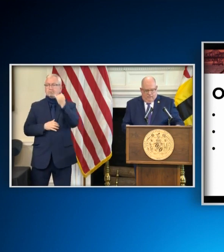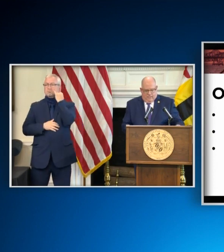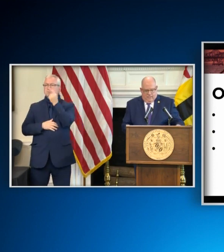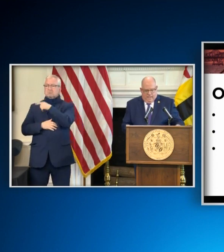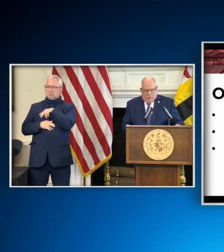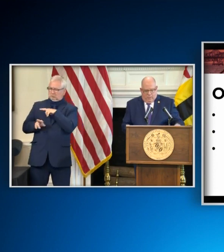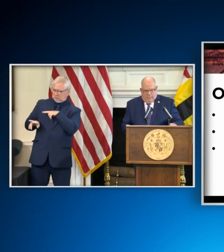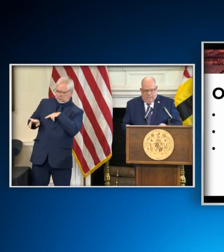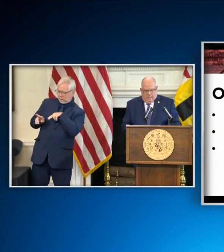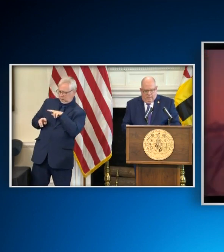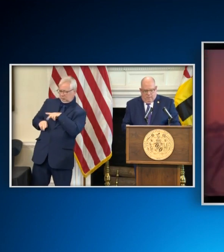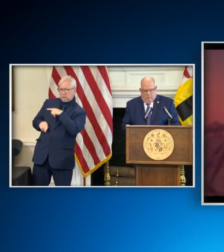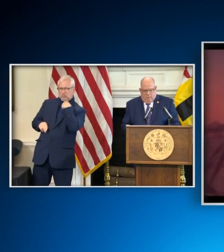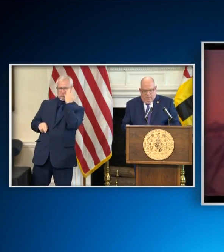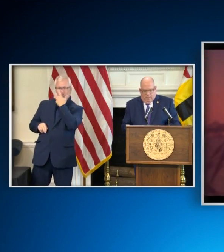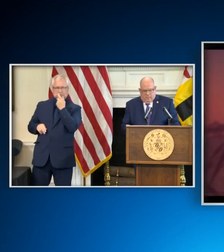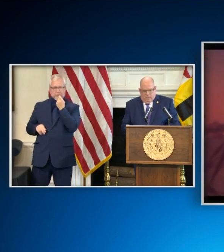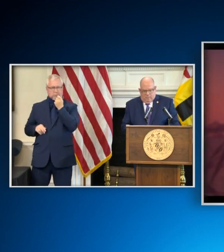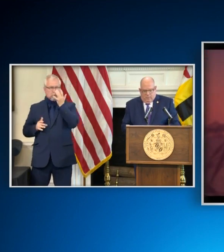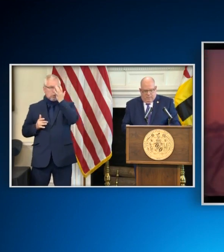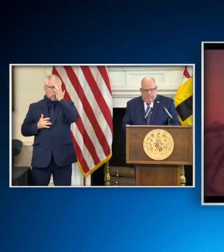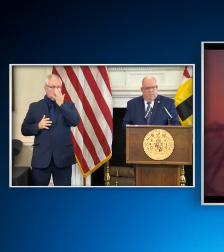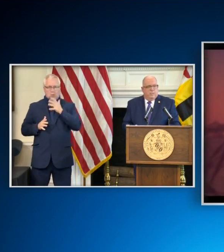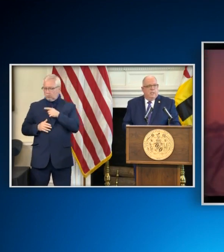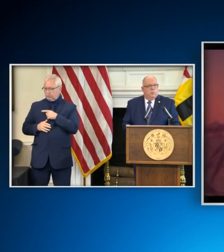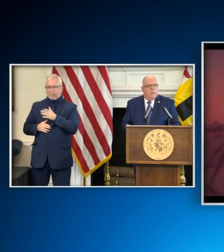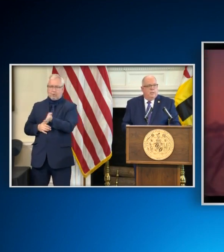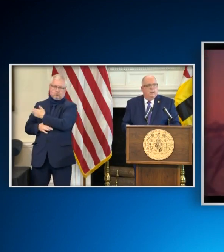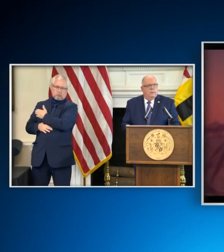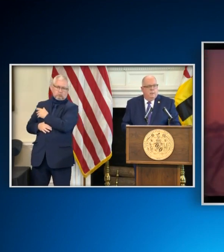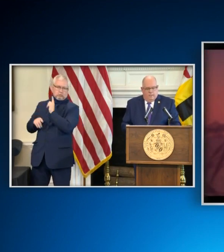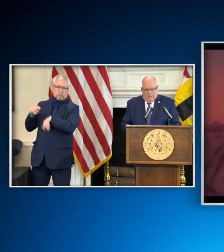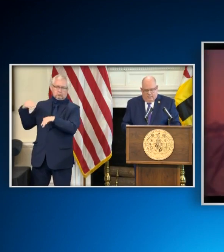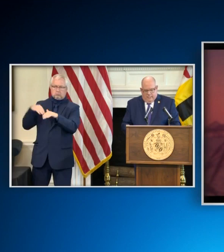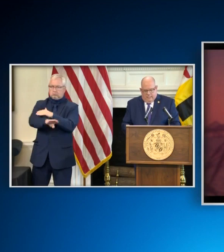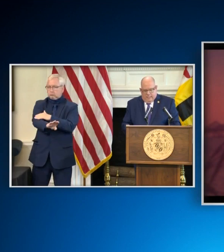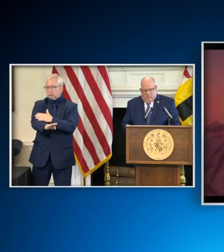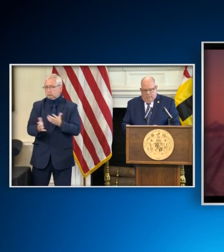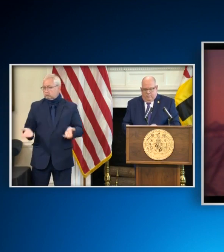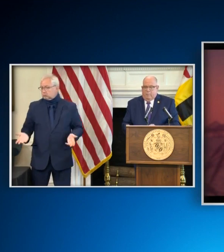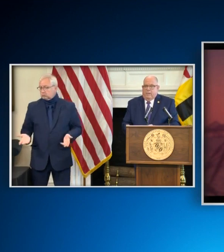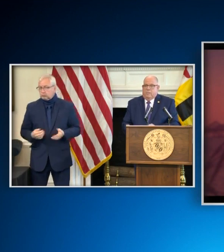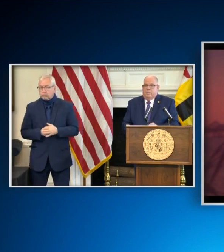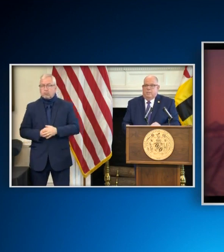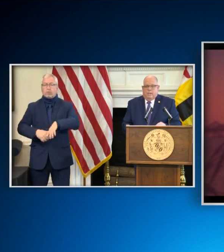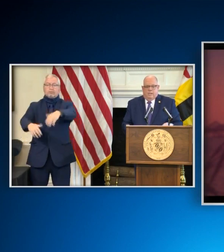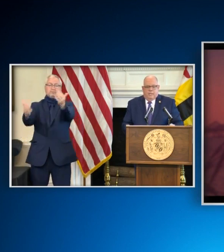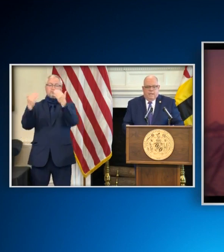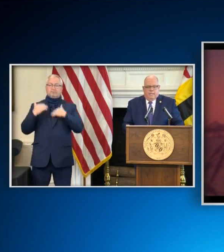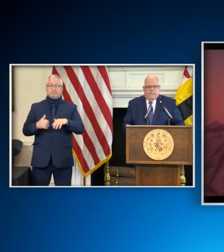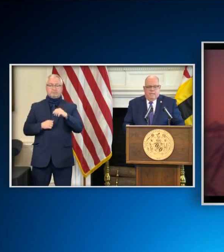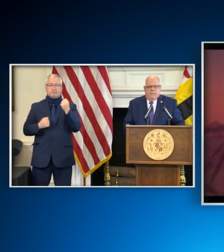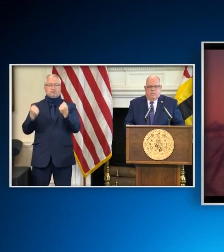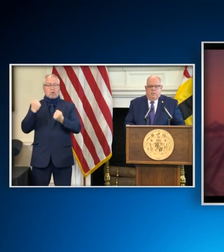DRIVE-IN MOVIE THEATERS WILL ALSO BE ABLE TO SAFELY REOPEN.